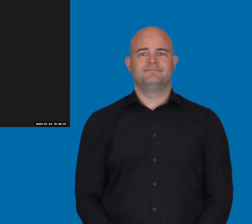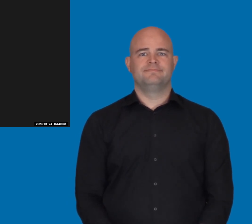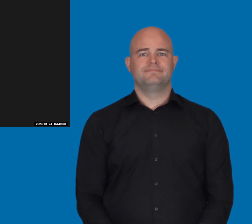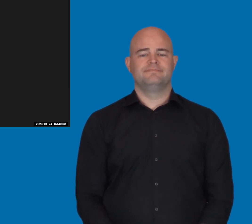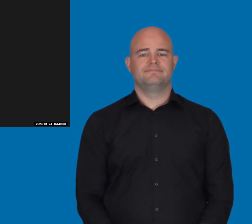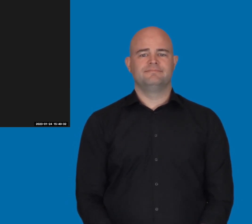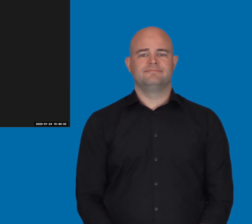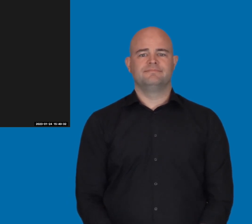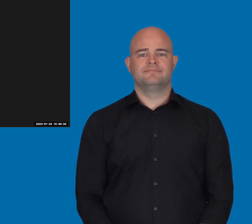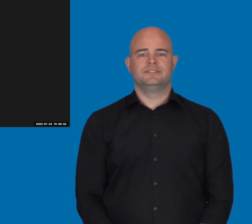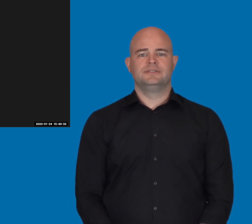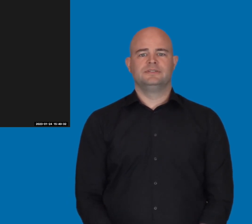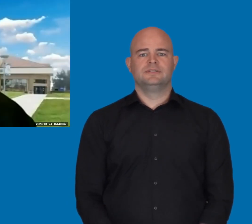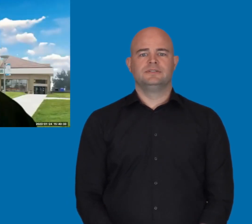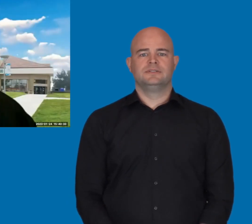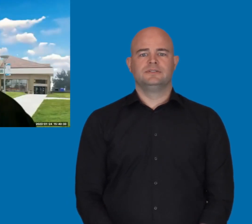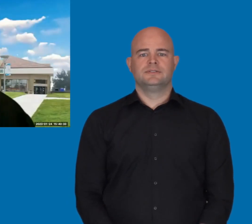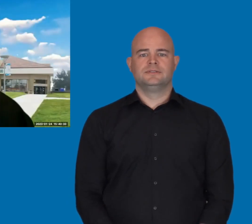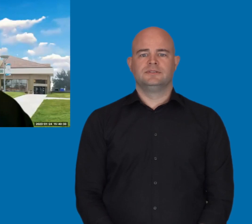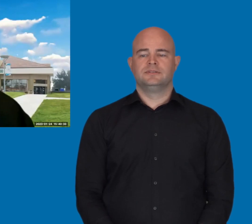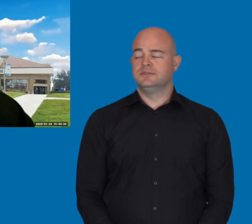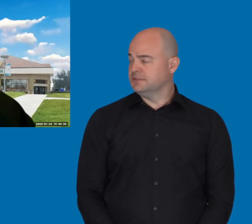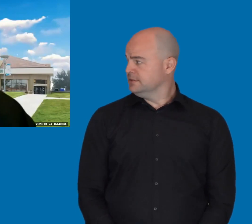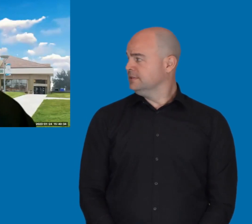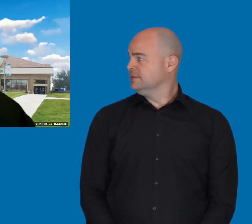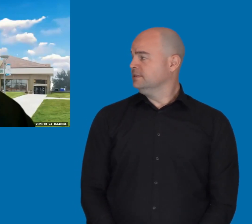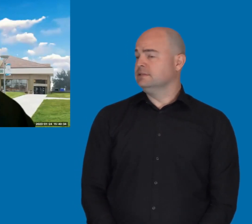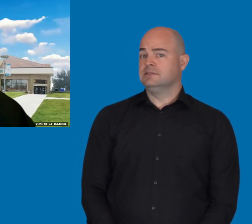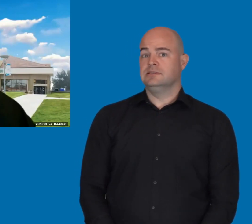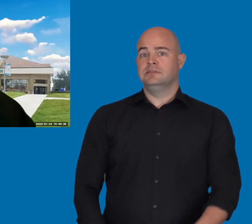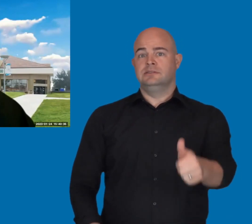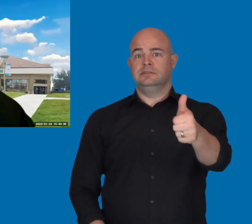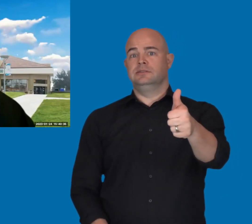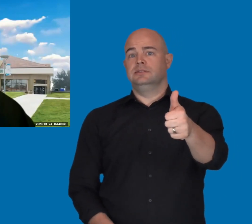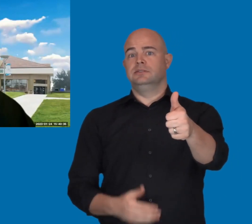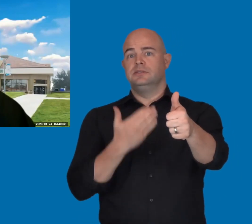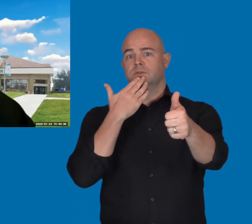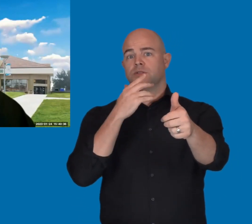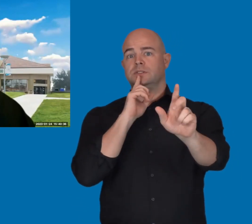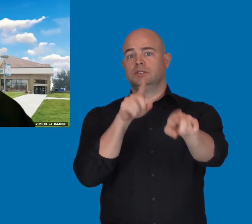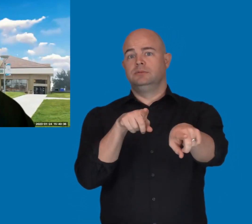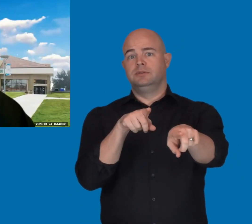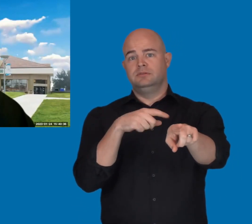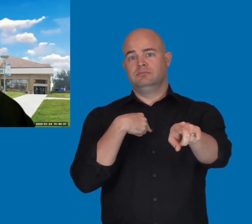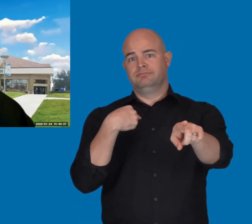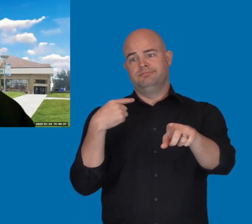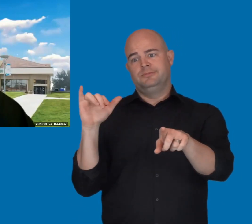that budget pie, and I think the future challenges have